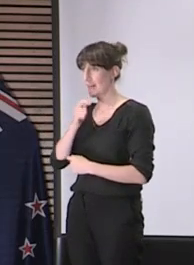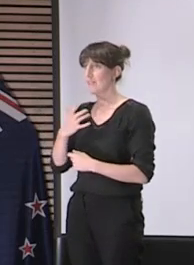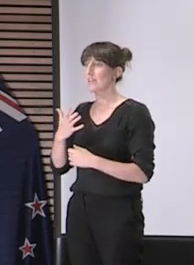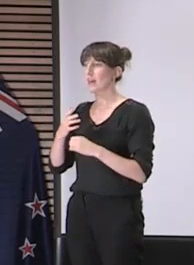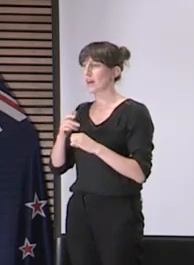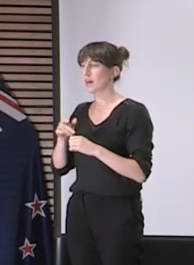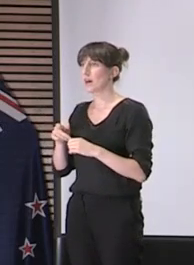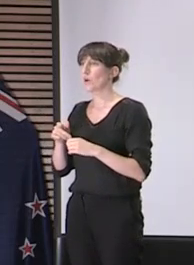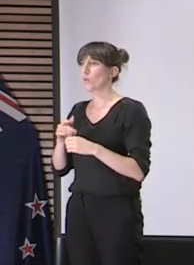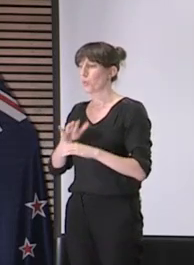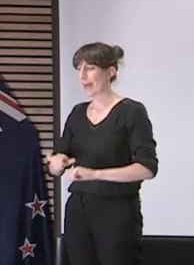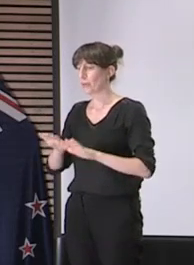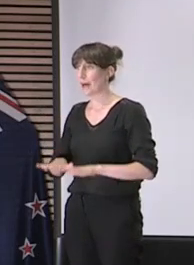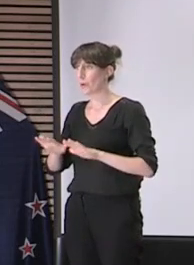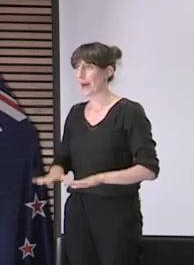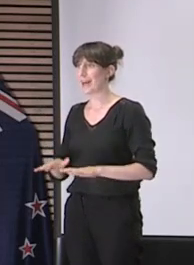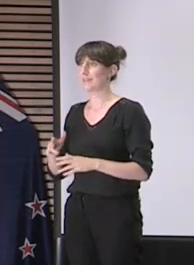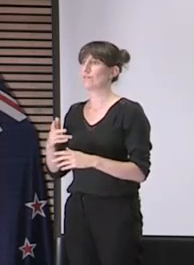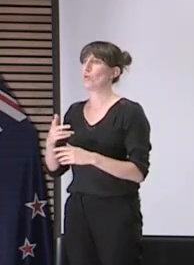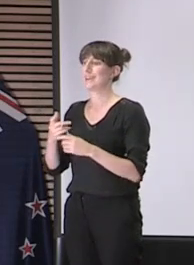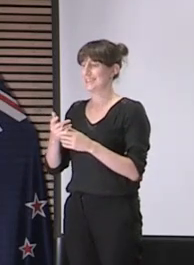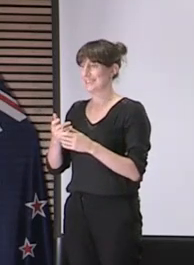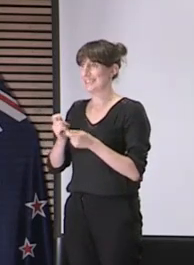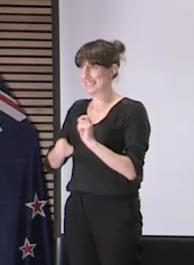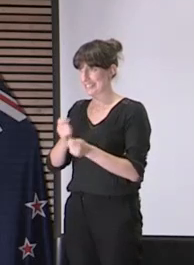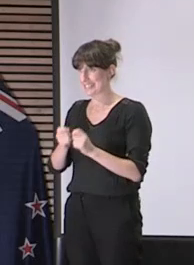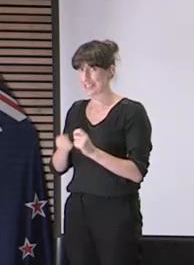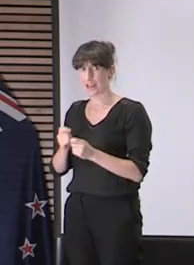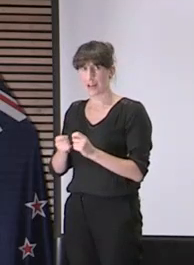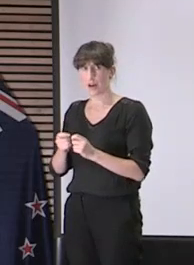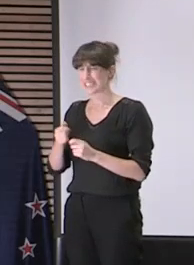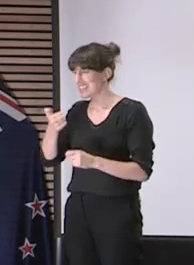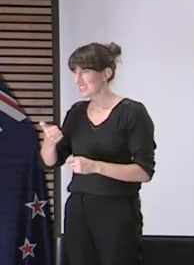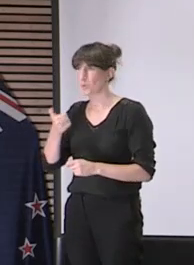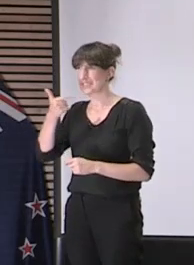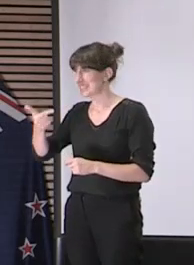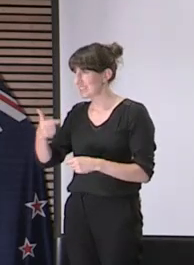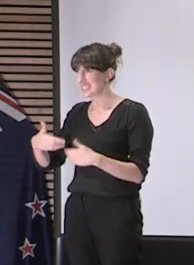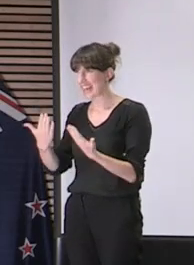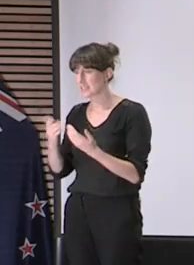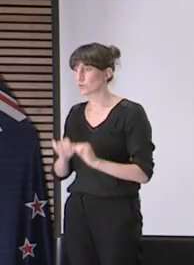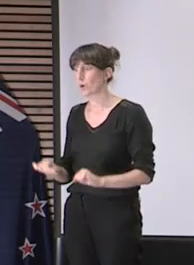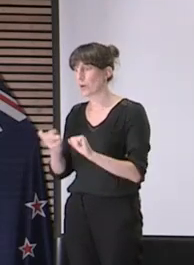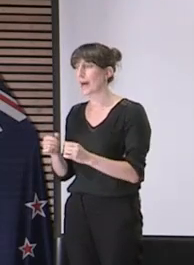have had to wait five, six, seven days or even longer to get the results of their COVID-19 test and that is